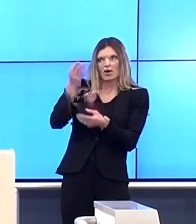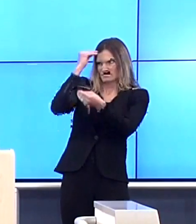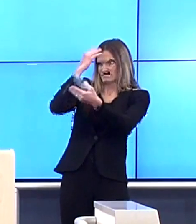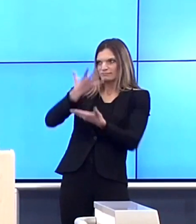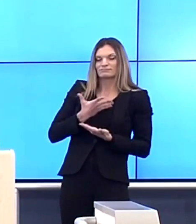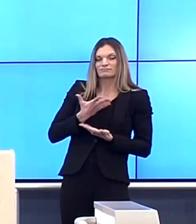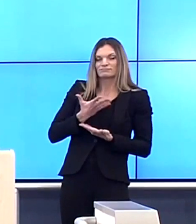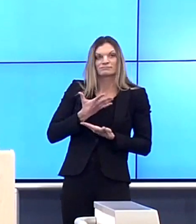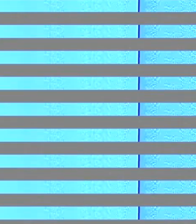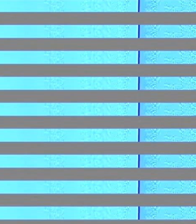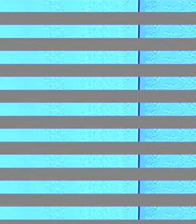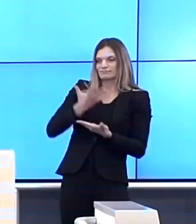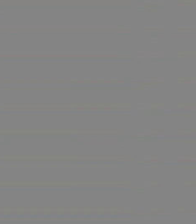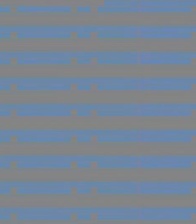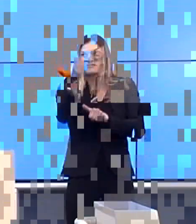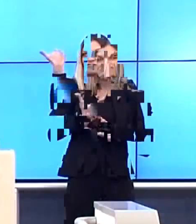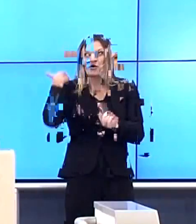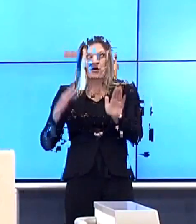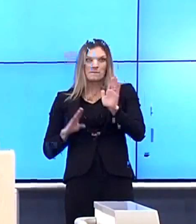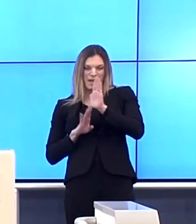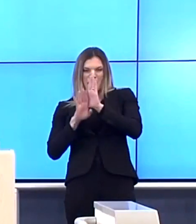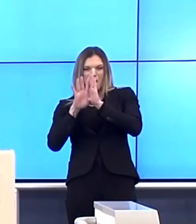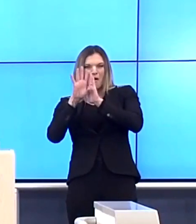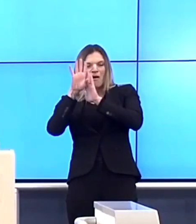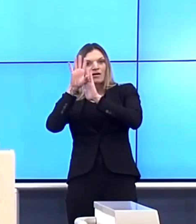WE SMASHED THE CURVE. WE LIVES WE LIVES TOGETHER.